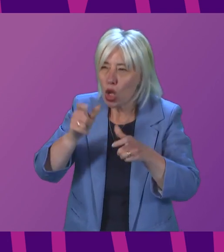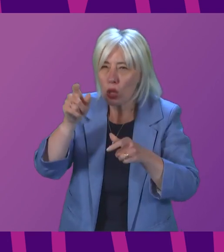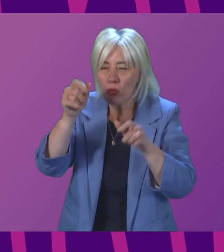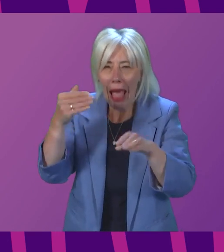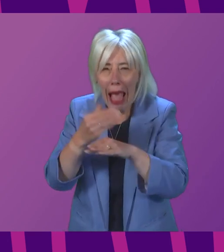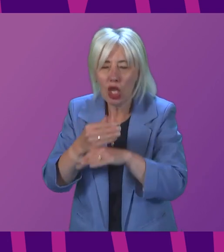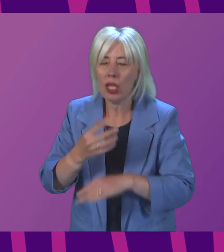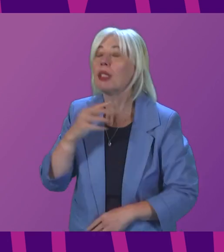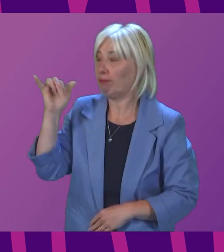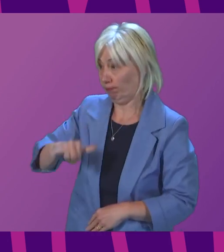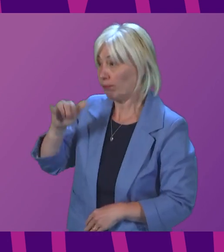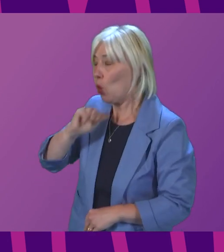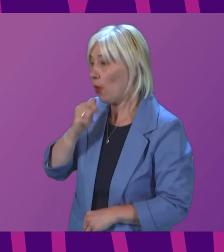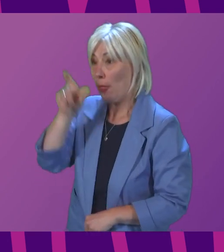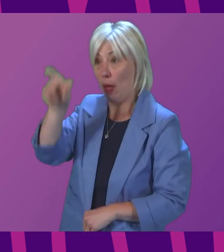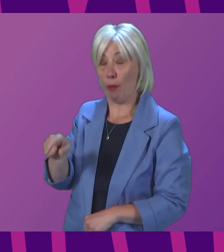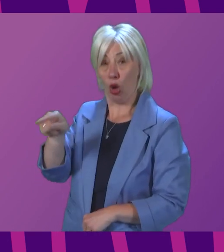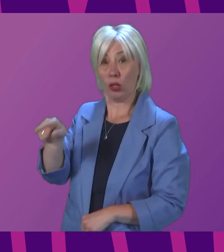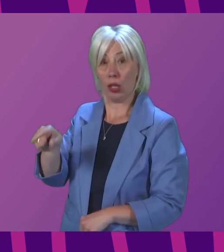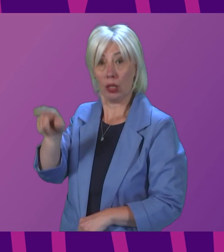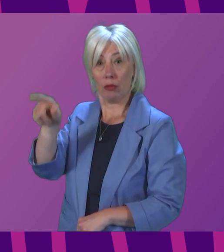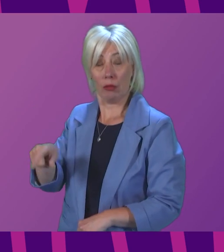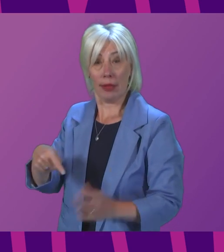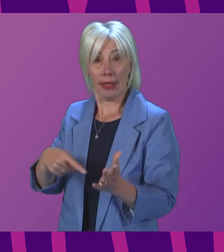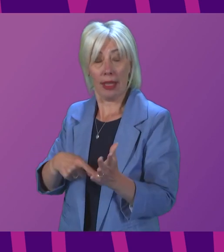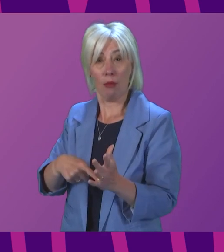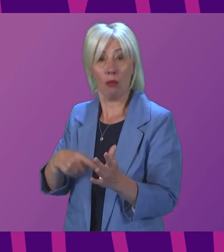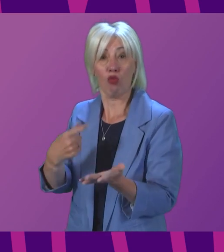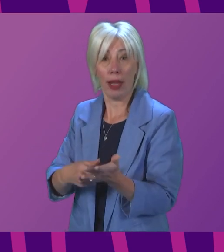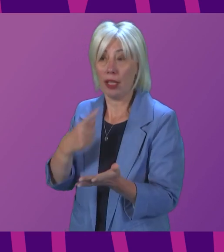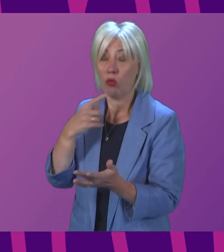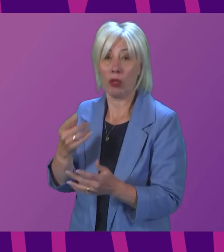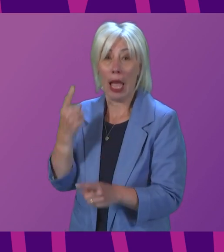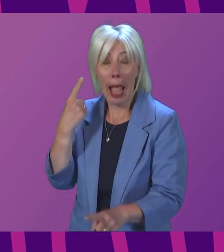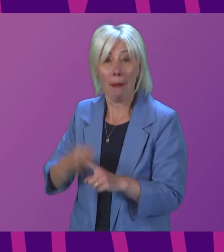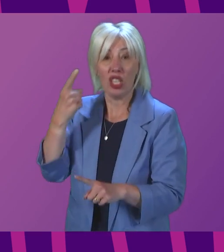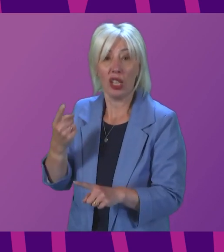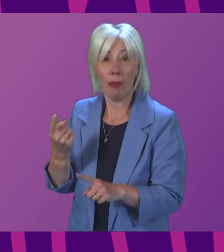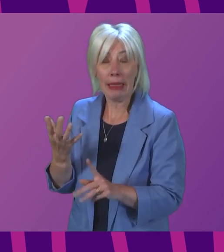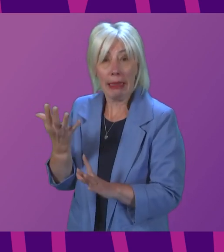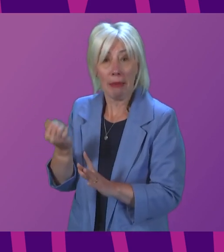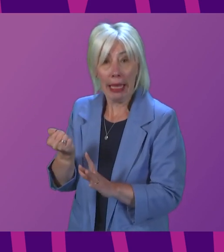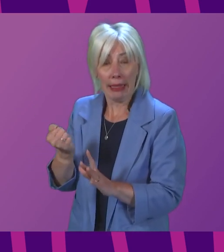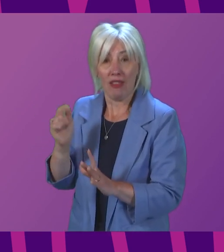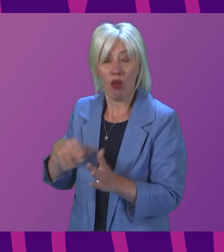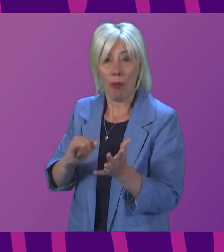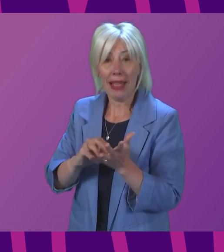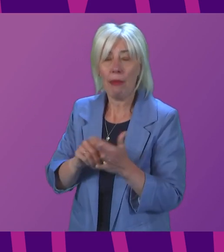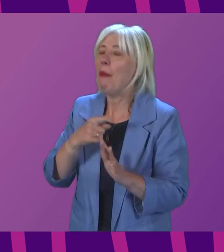The individual concerned—as Pam Gosal fairly pointed out—was immediately suspended from the SNP; it would be wrong for me to comment any further.